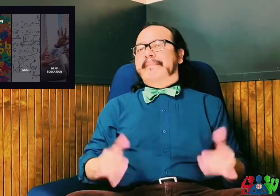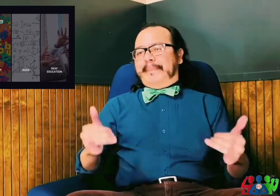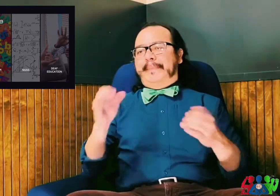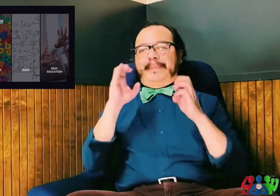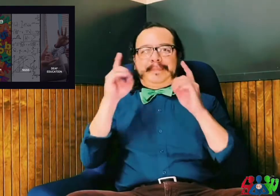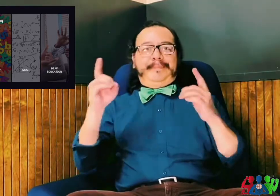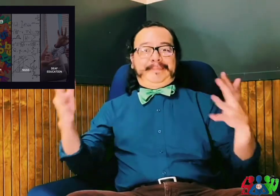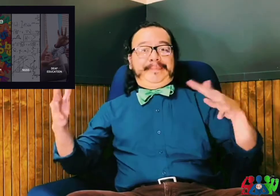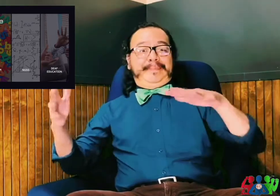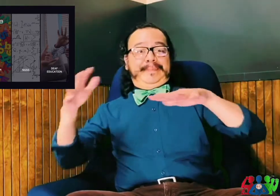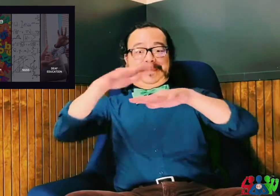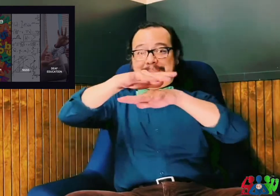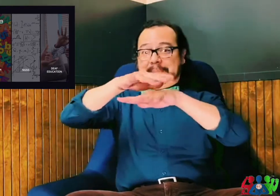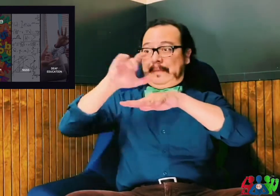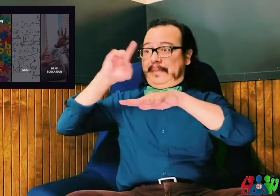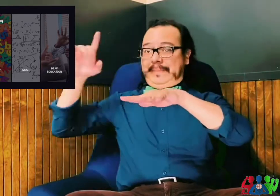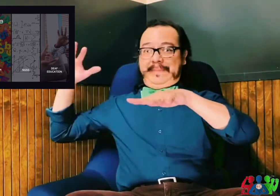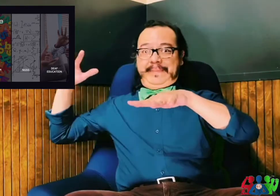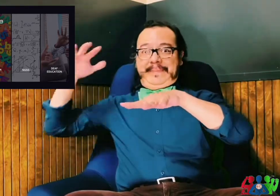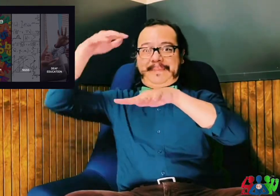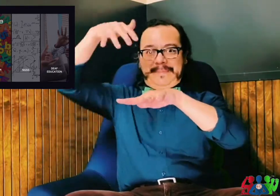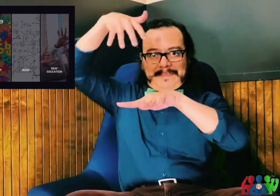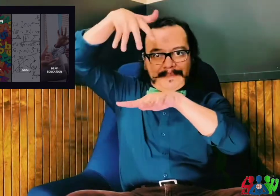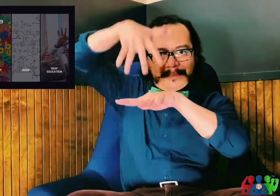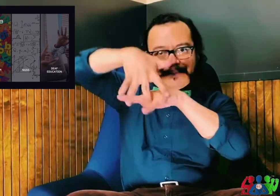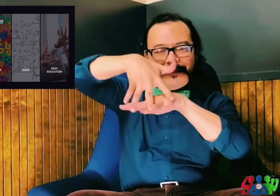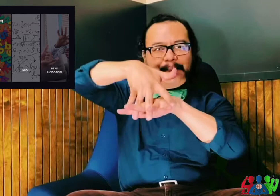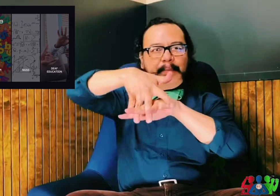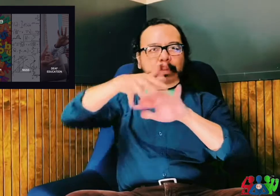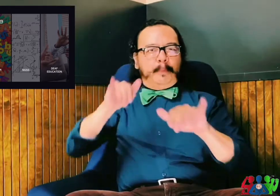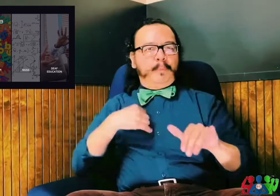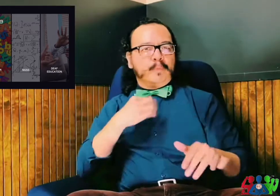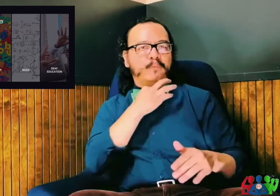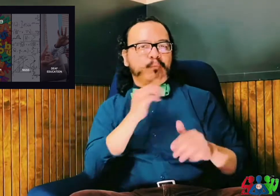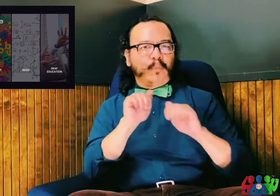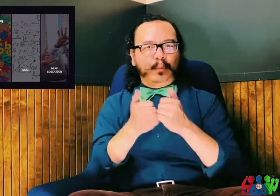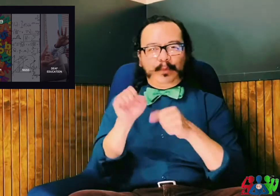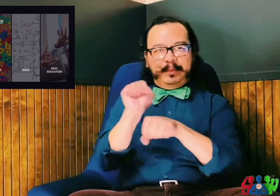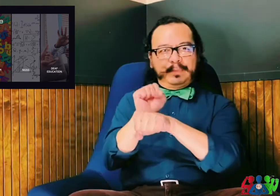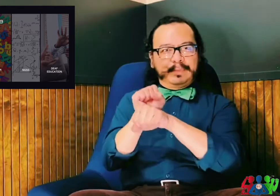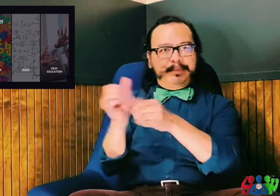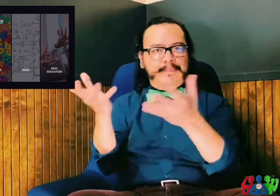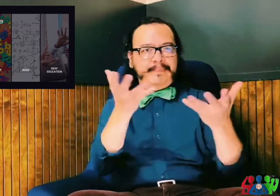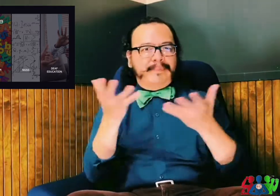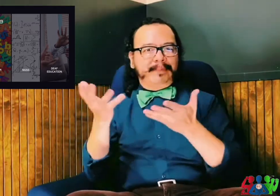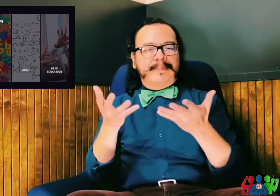For integration of these standards of CCSSM and NGSS would be good to have Deaf Education to interweave. Whole of this integration is what we are eager to learn how it will work.